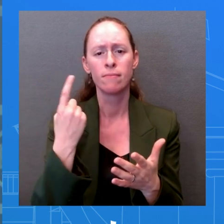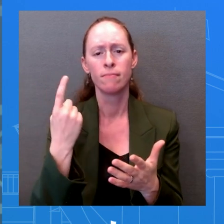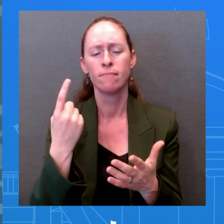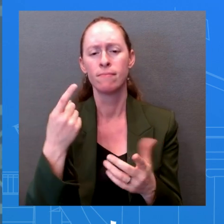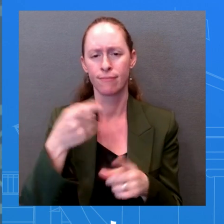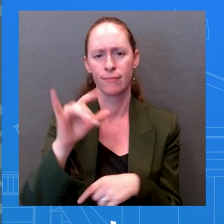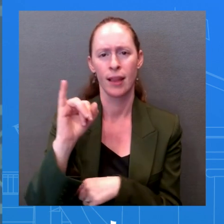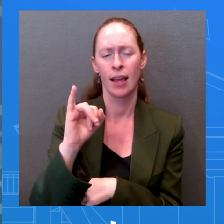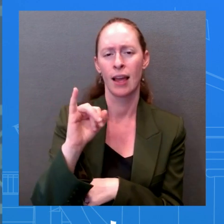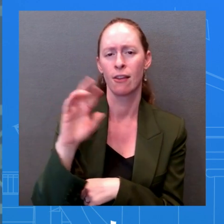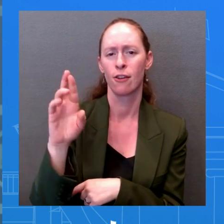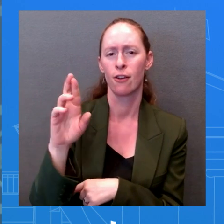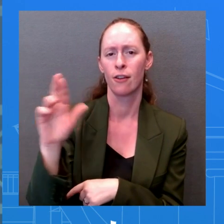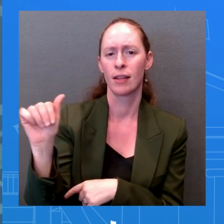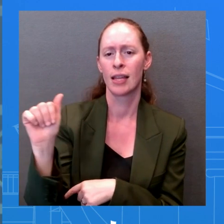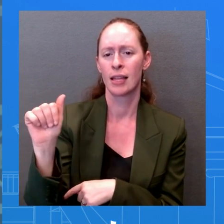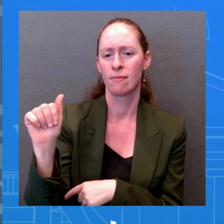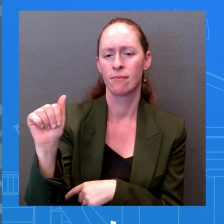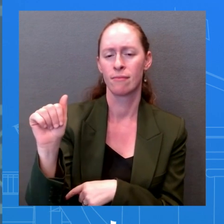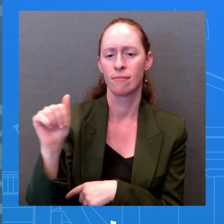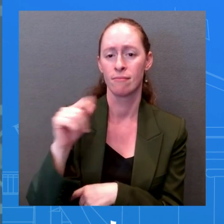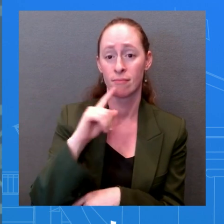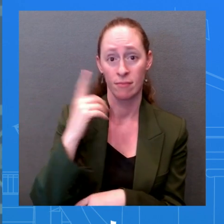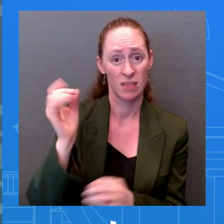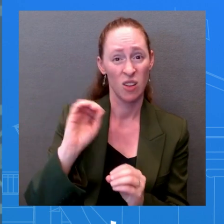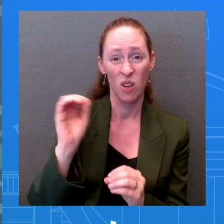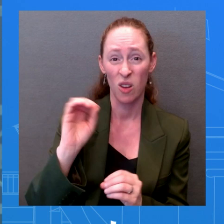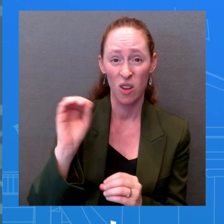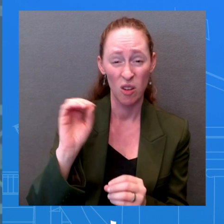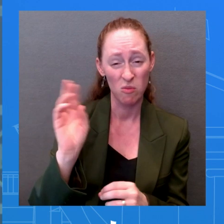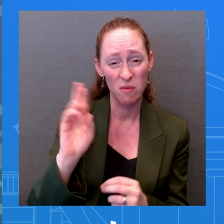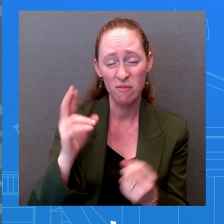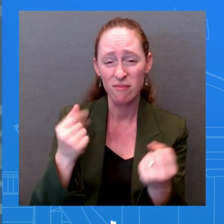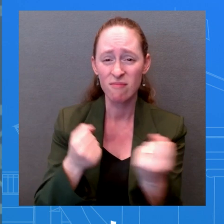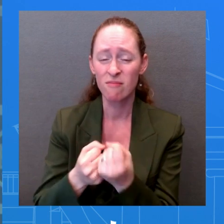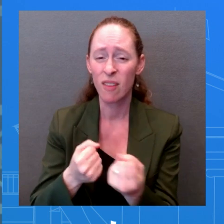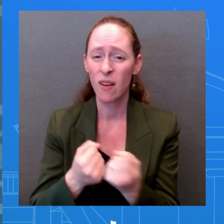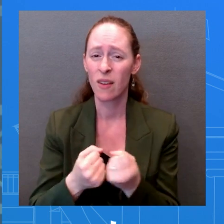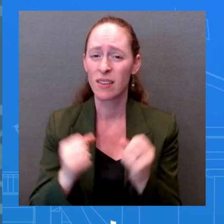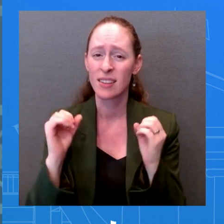Republicans refused to -- to get on board and pass it in a bipartisan way. It lowered costs for --